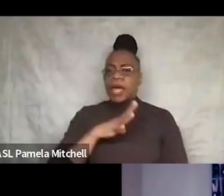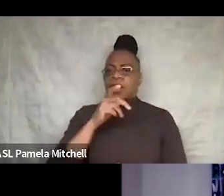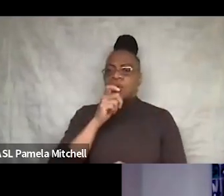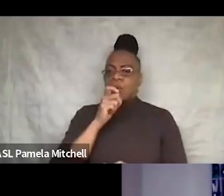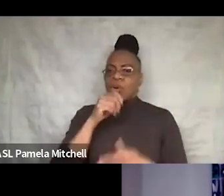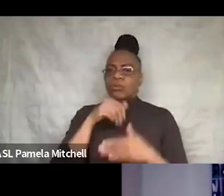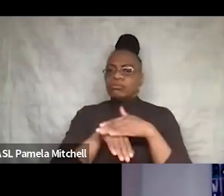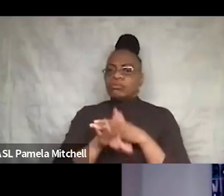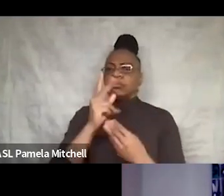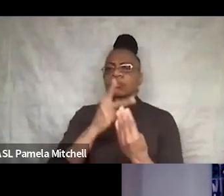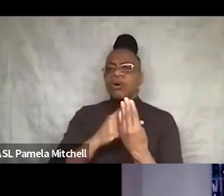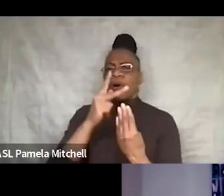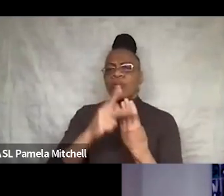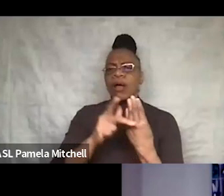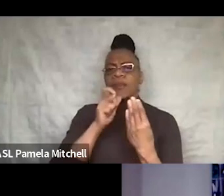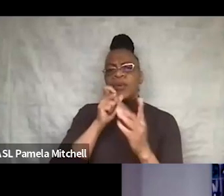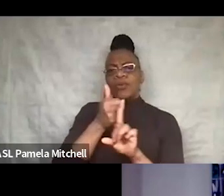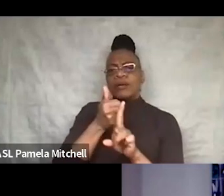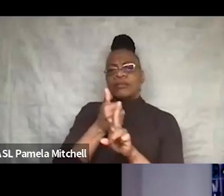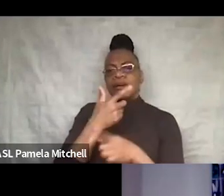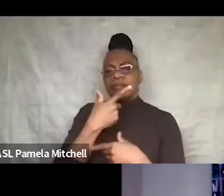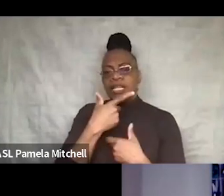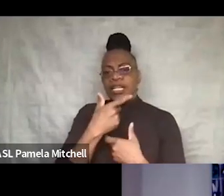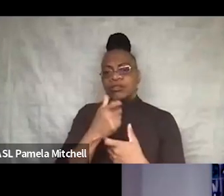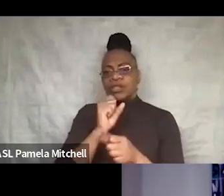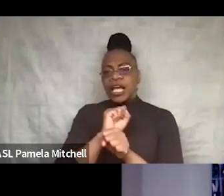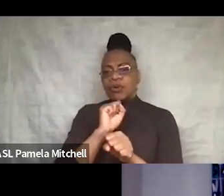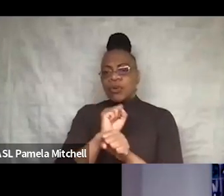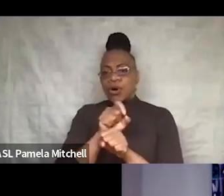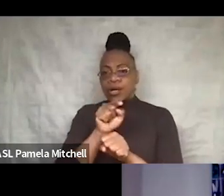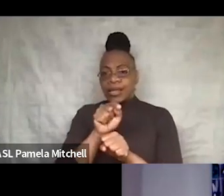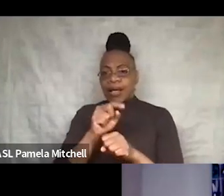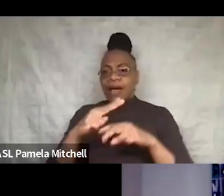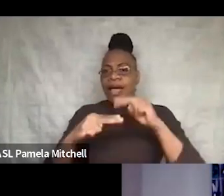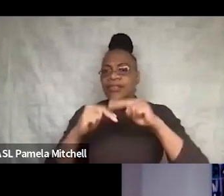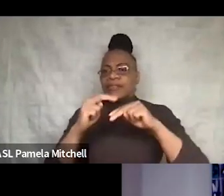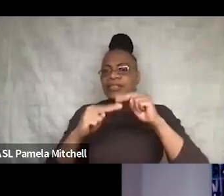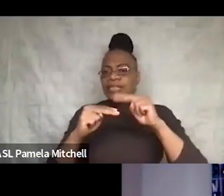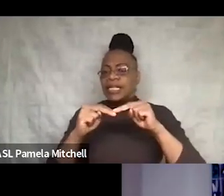who are interested in, you know, working at the facility, some entry-level positions.